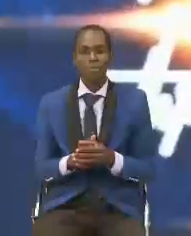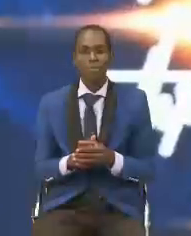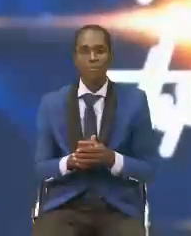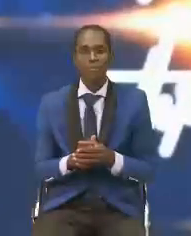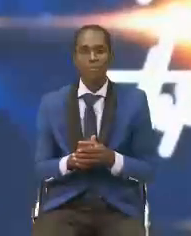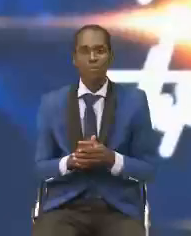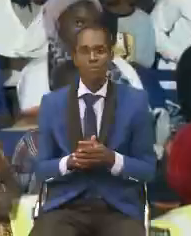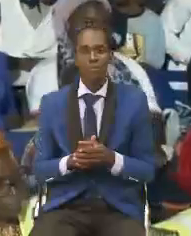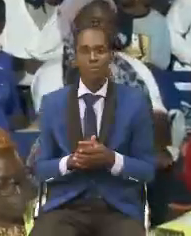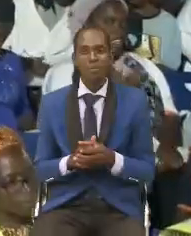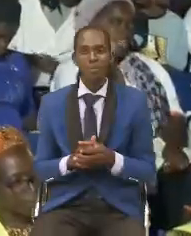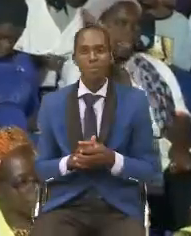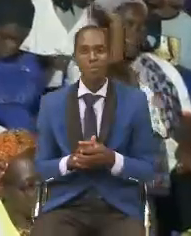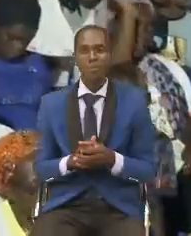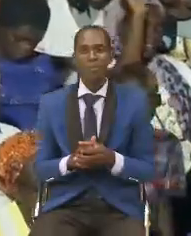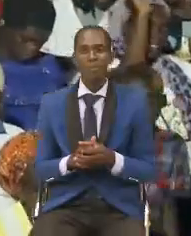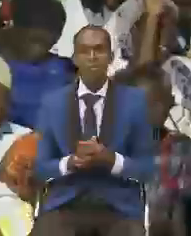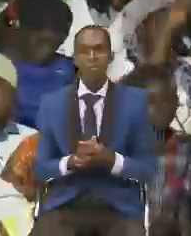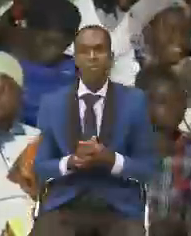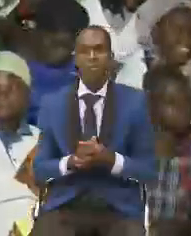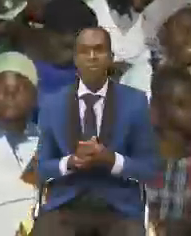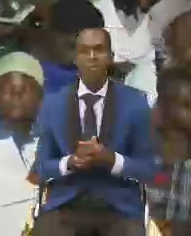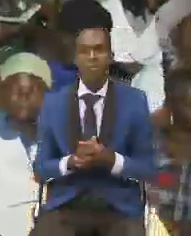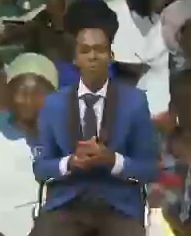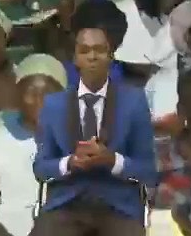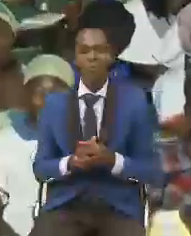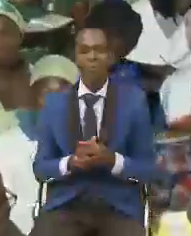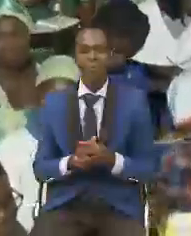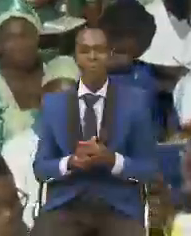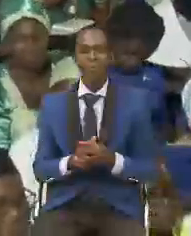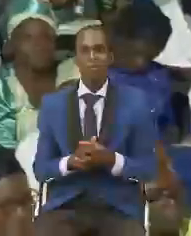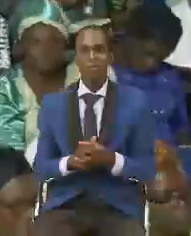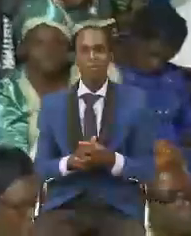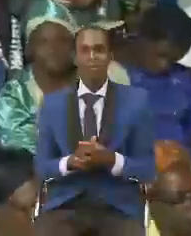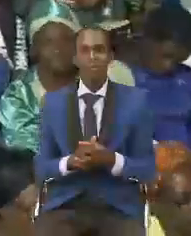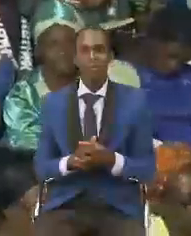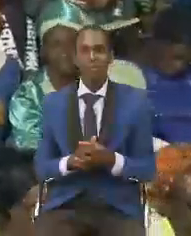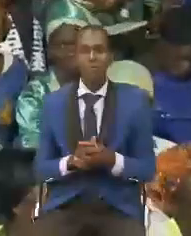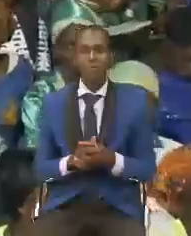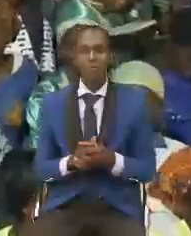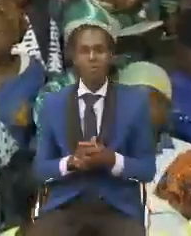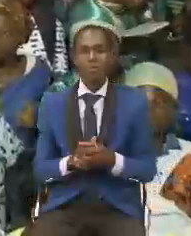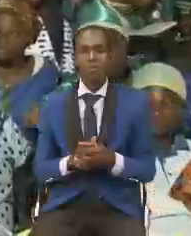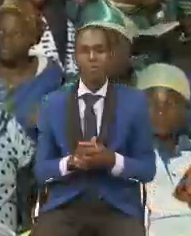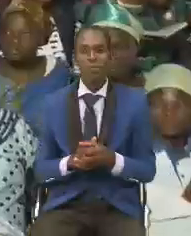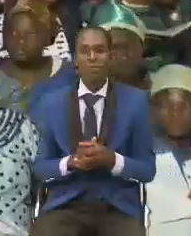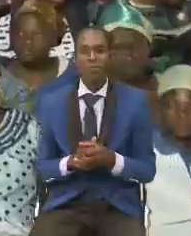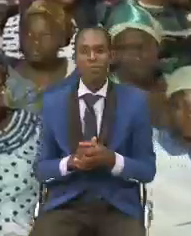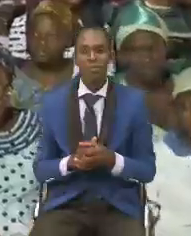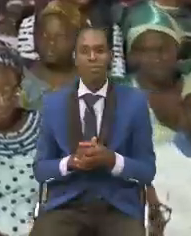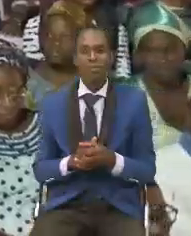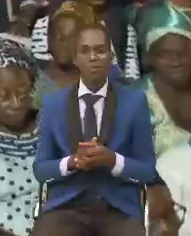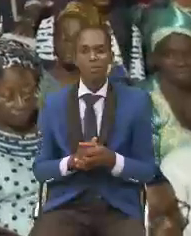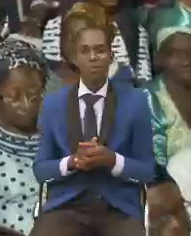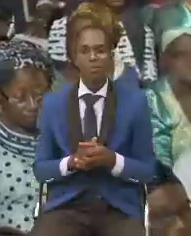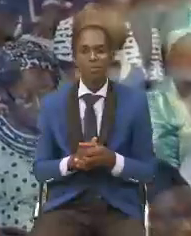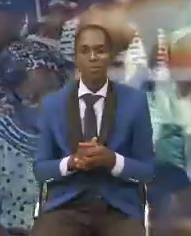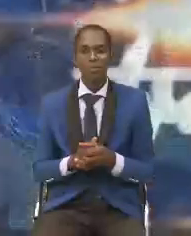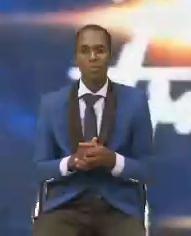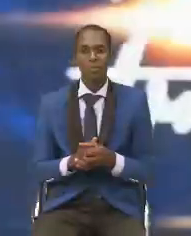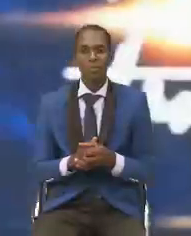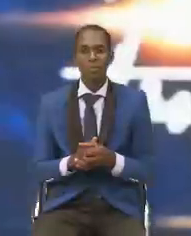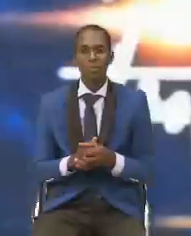will vanish i want and then all those limiting sicknesses that comes to take somebody's life